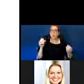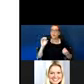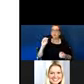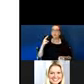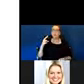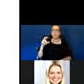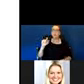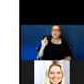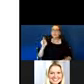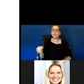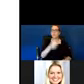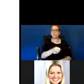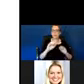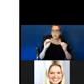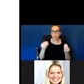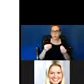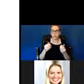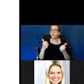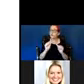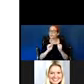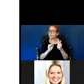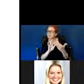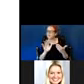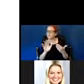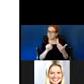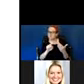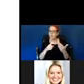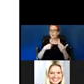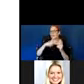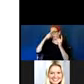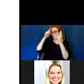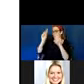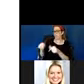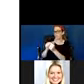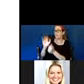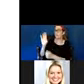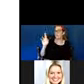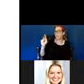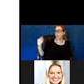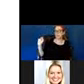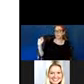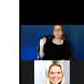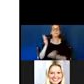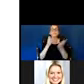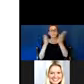we agree with Brett and his team that we should bring those services directly to where